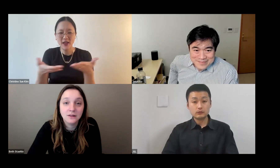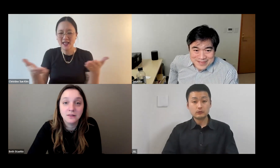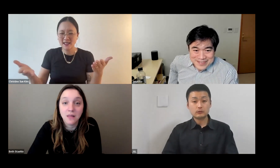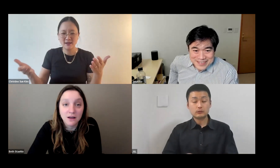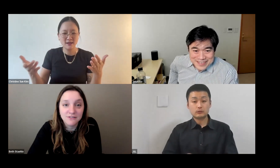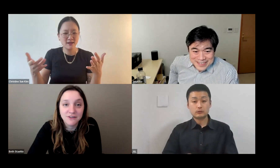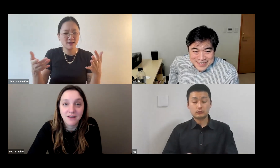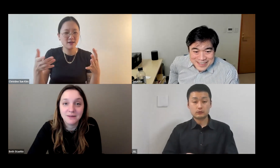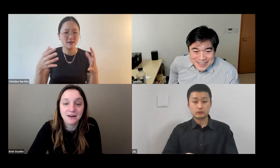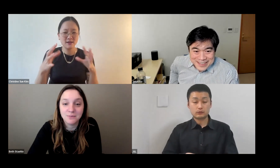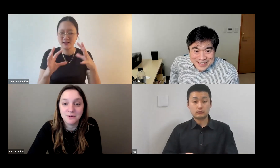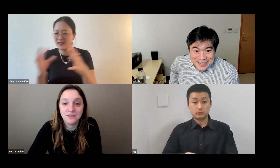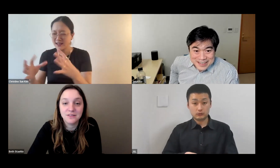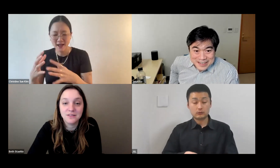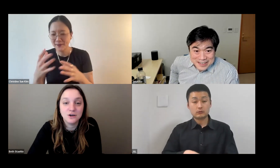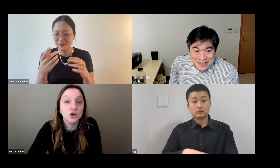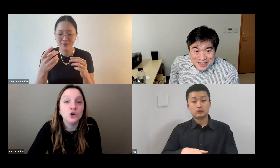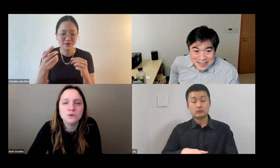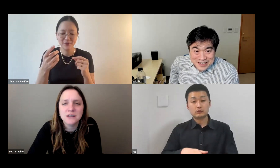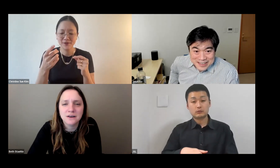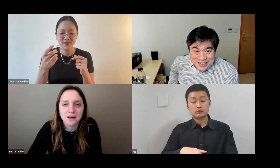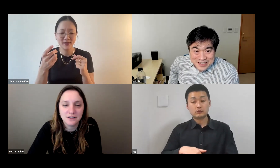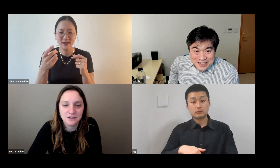love coming up with new technology they think